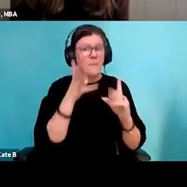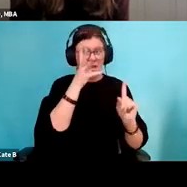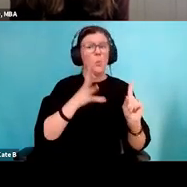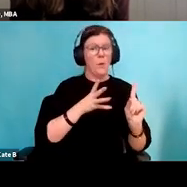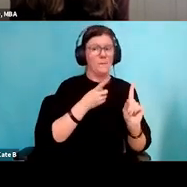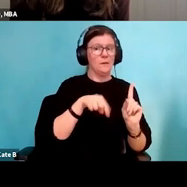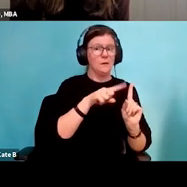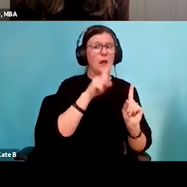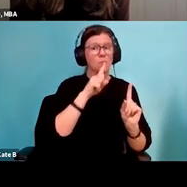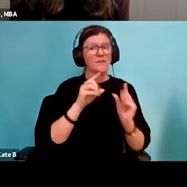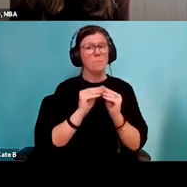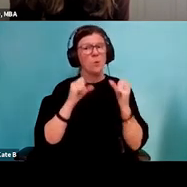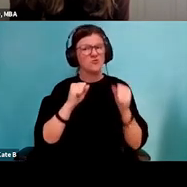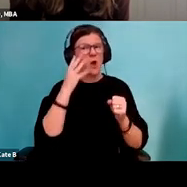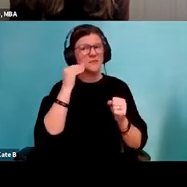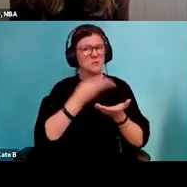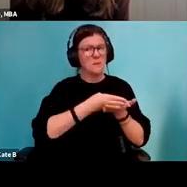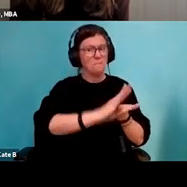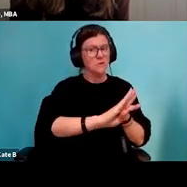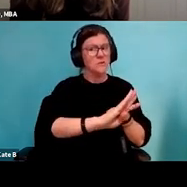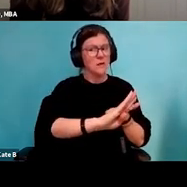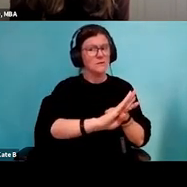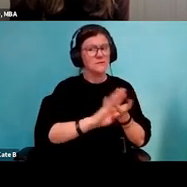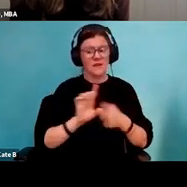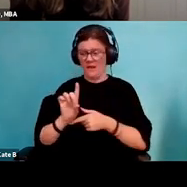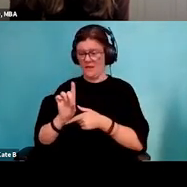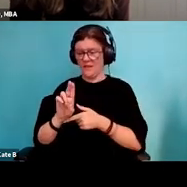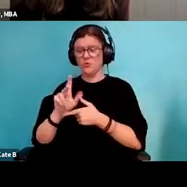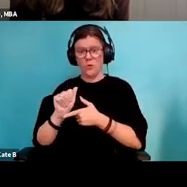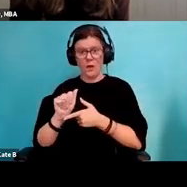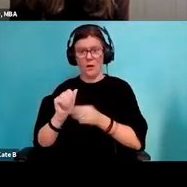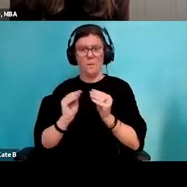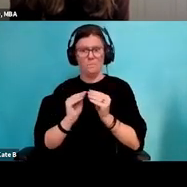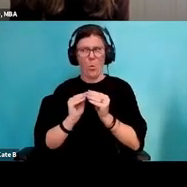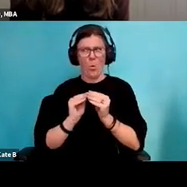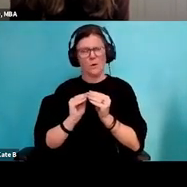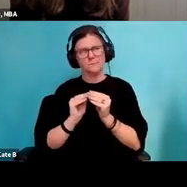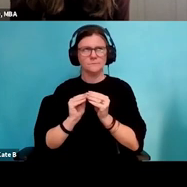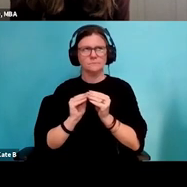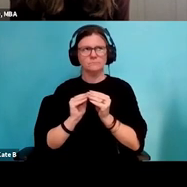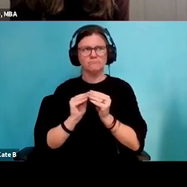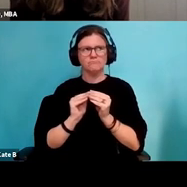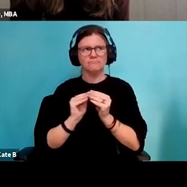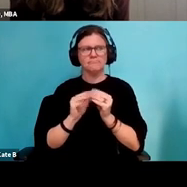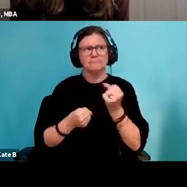who are marginalized, they really can be an extra voice, if you will, which they shouldn’t